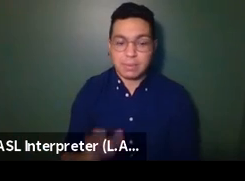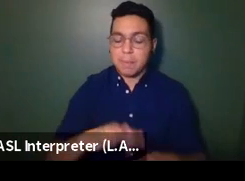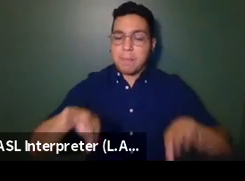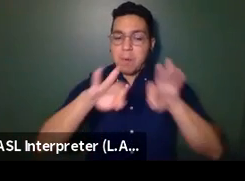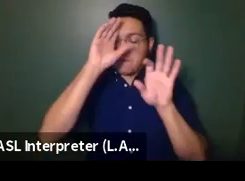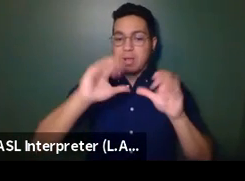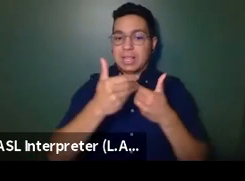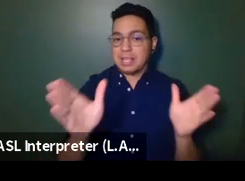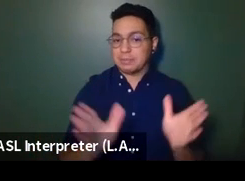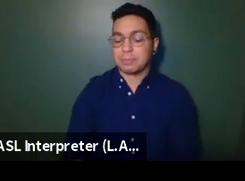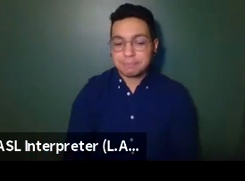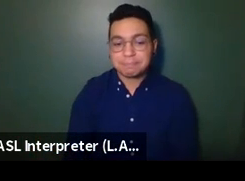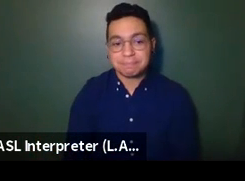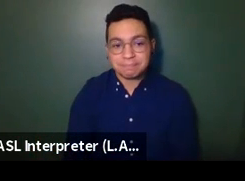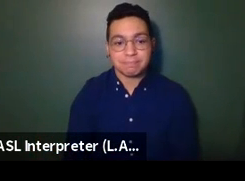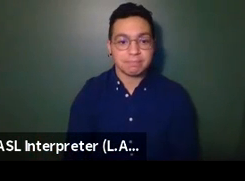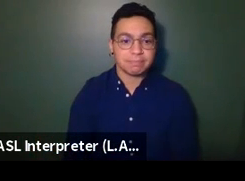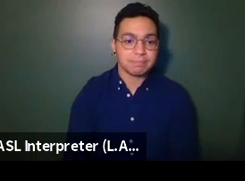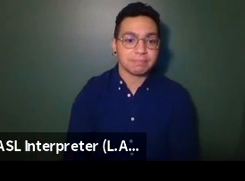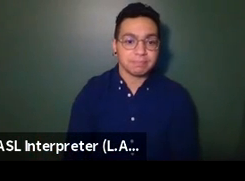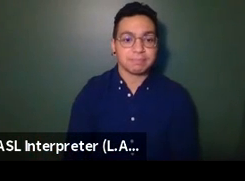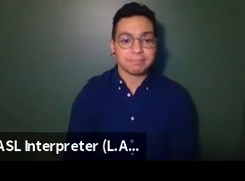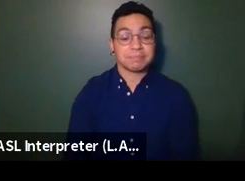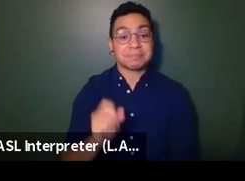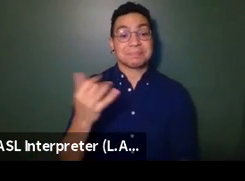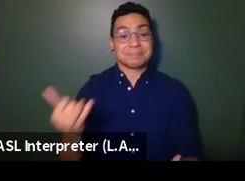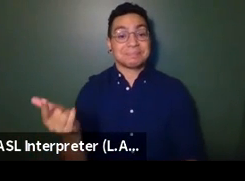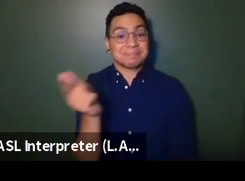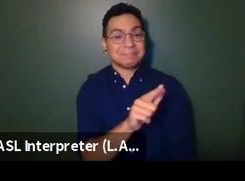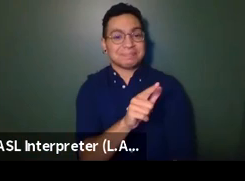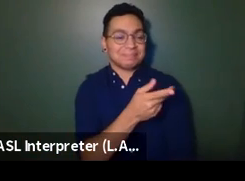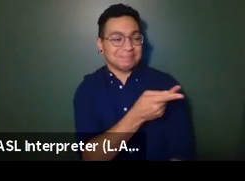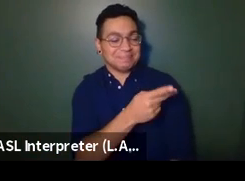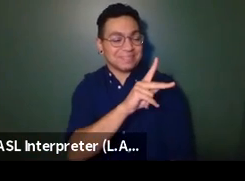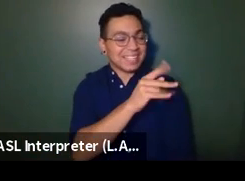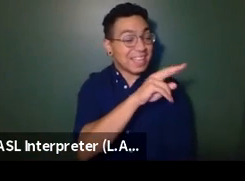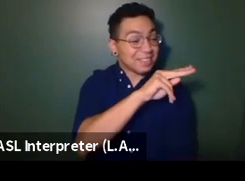Andrew Hickman: Okay. And with that, I will pass it back to Katherine and Jeff. Andrew Hickman: Thank you for taking the poll.